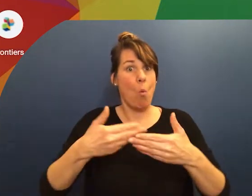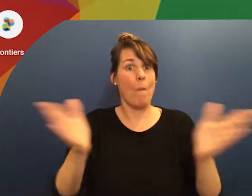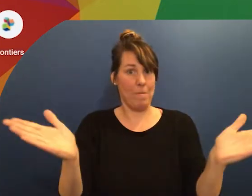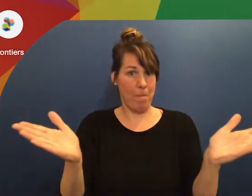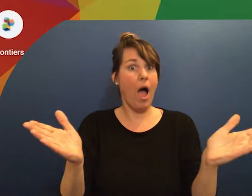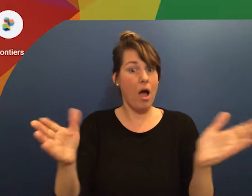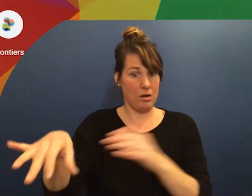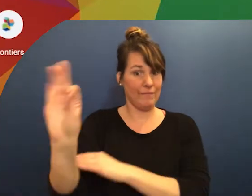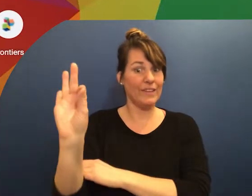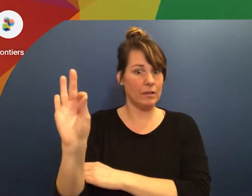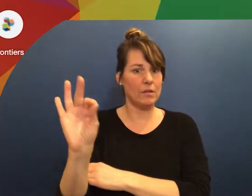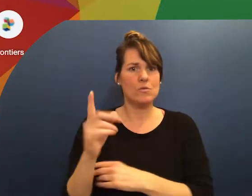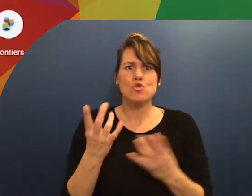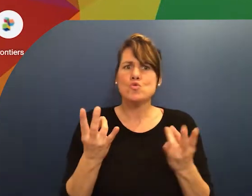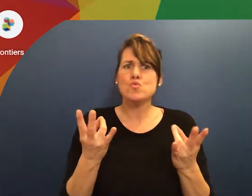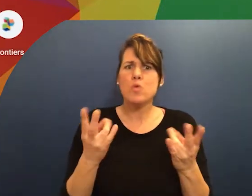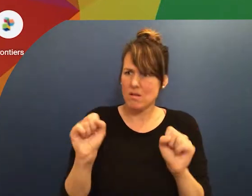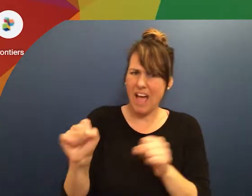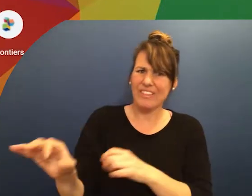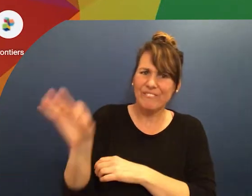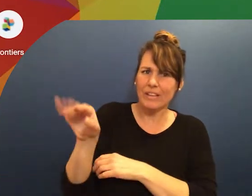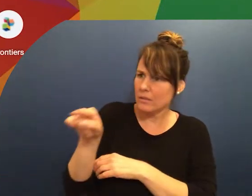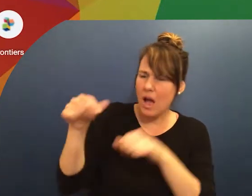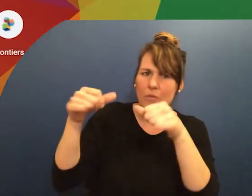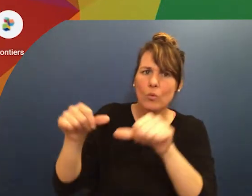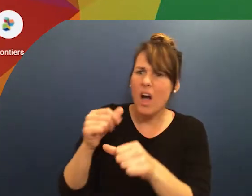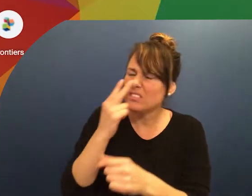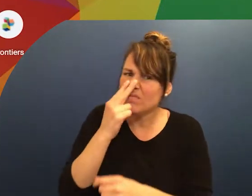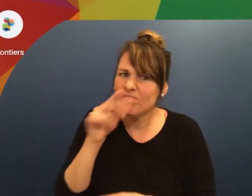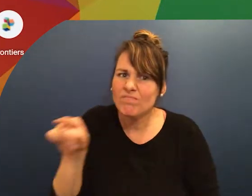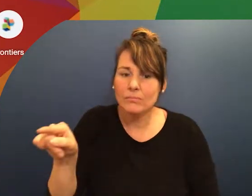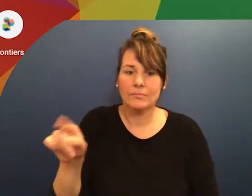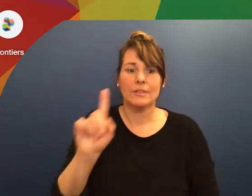Now I will show you how to find those annotated Elan files